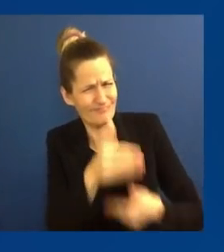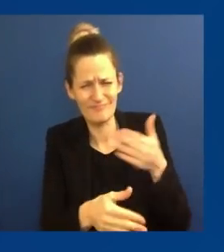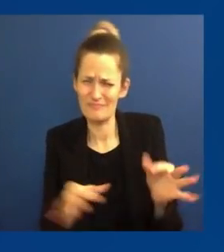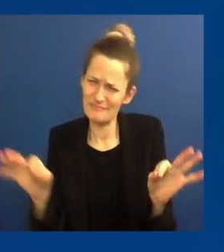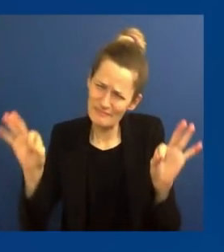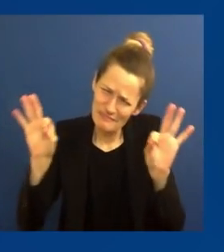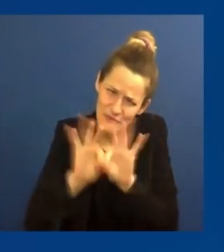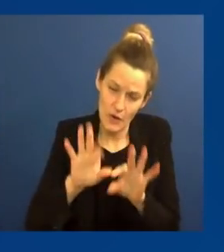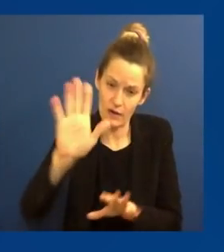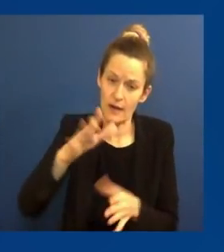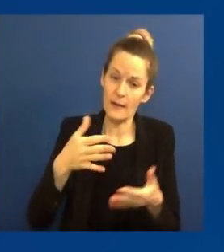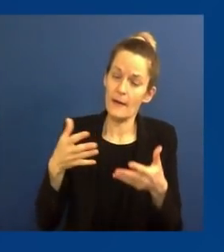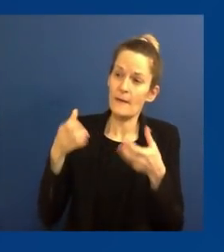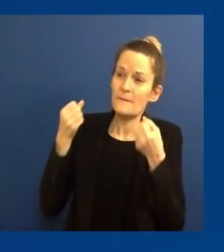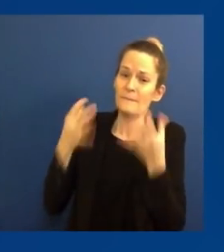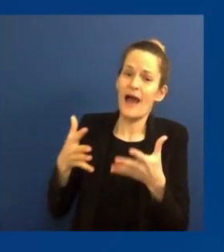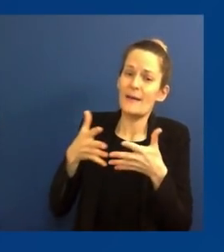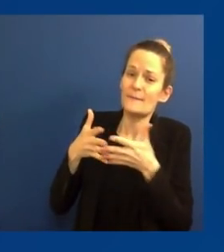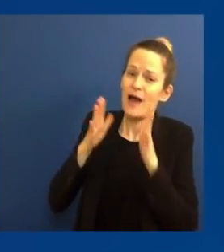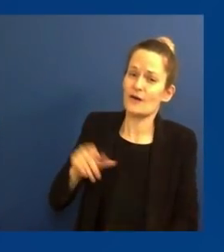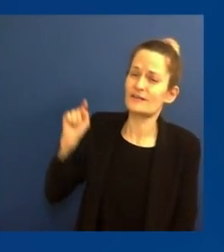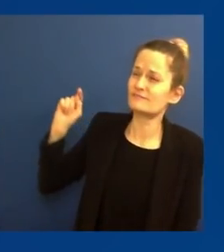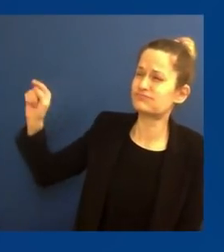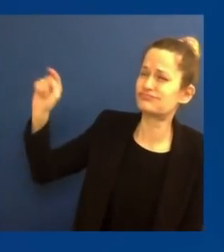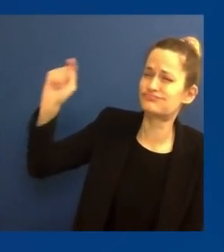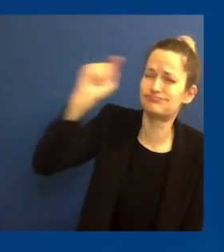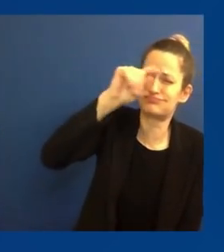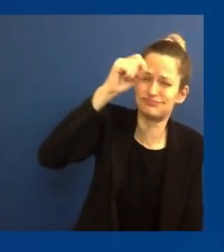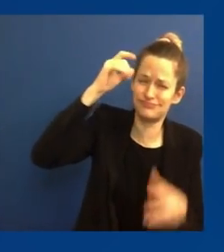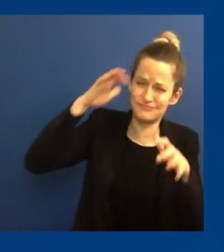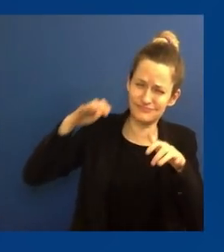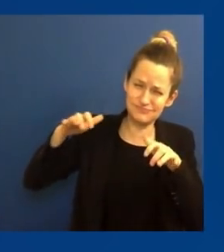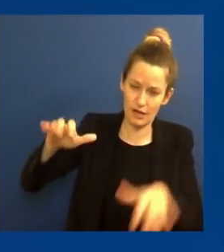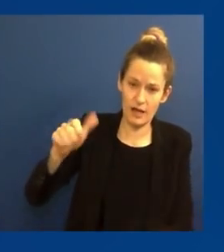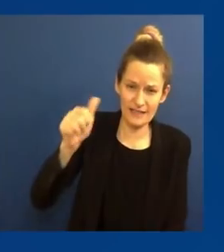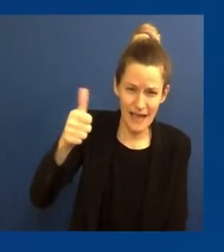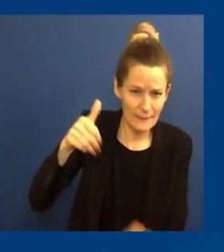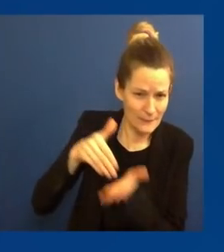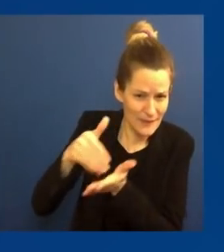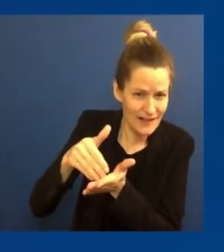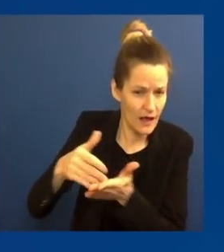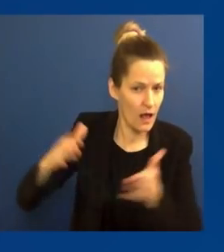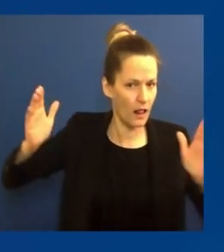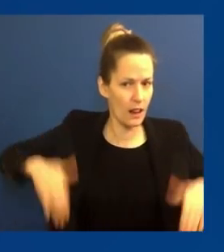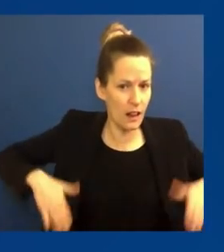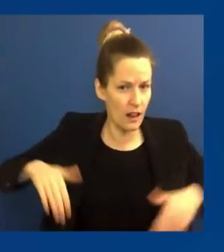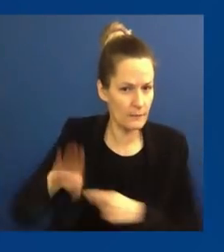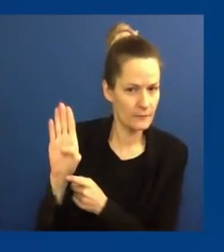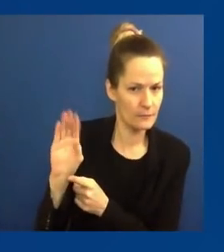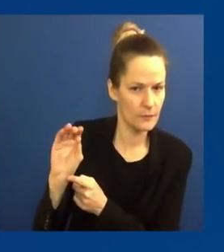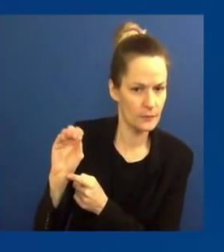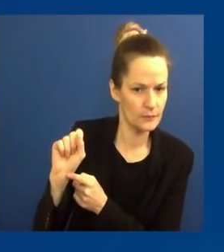means getting your booster dose. Taken together, these data highlight two important points.